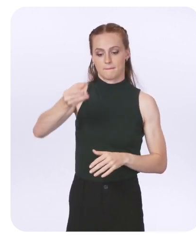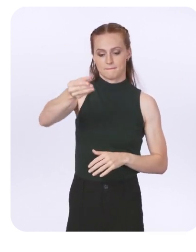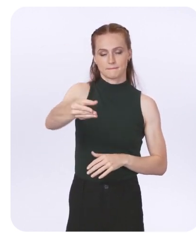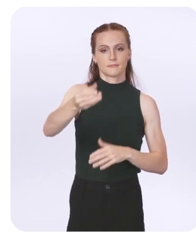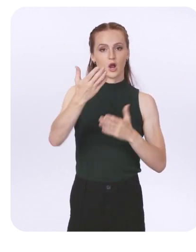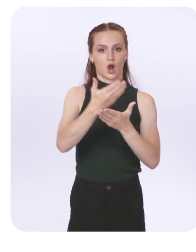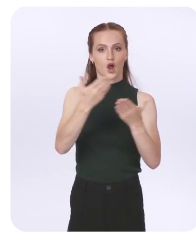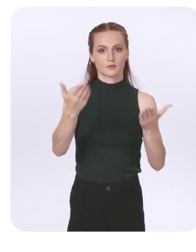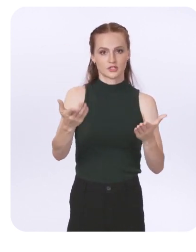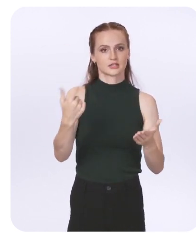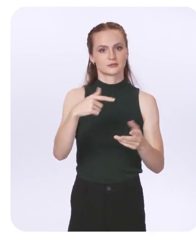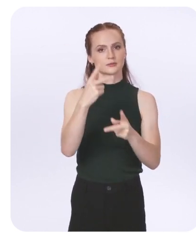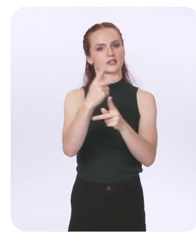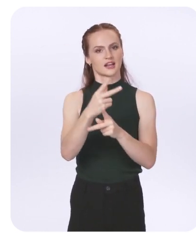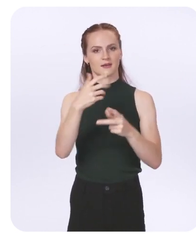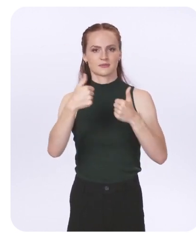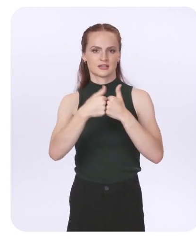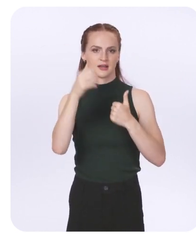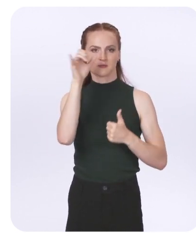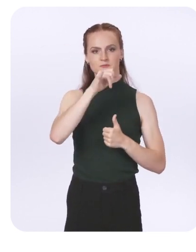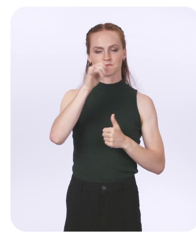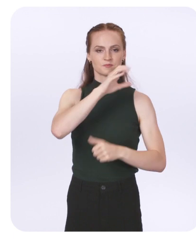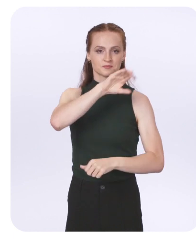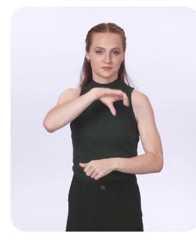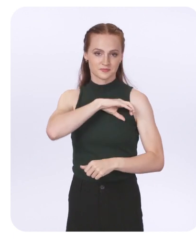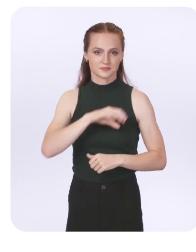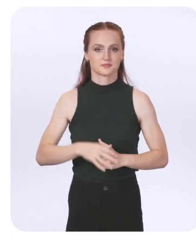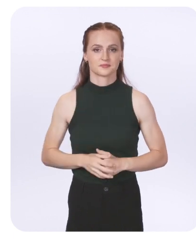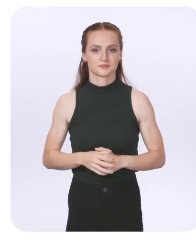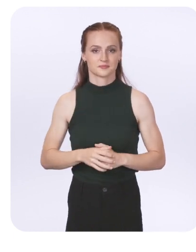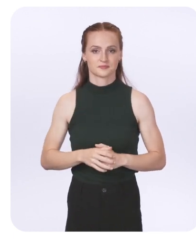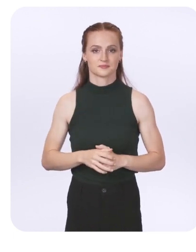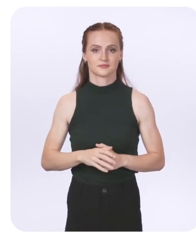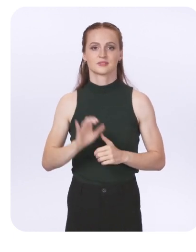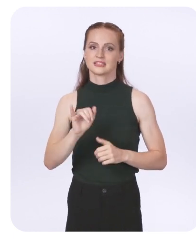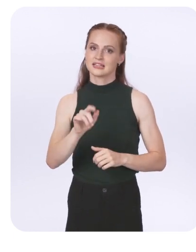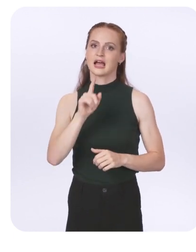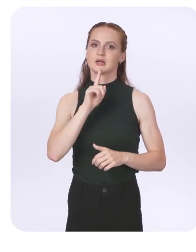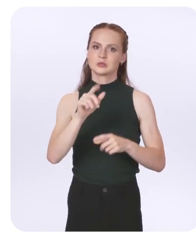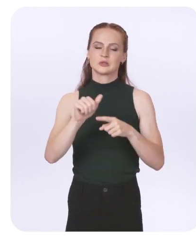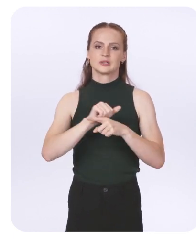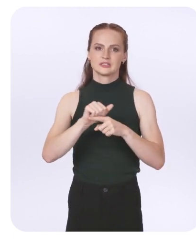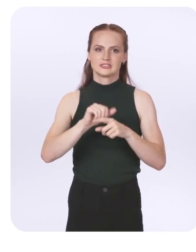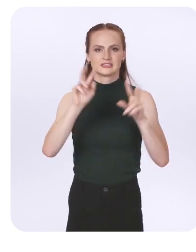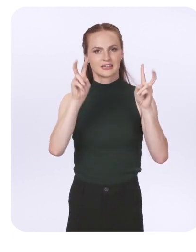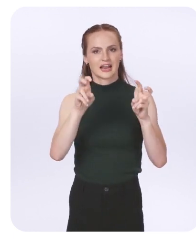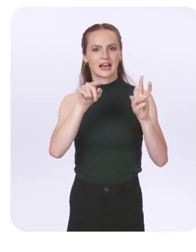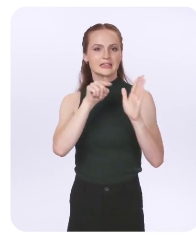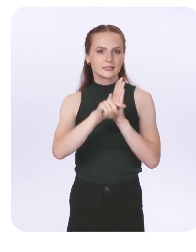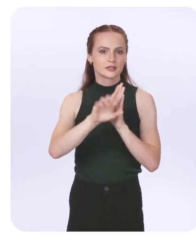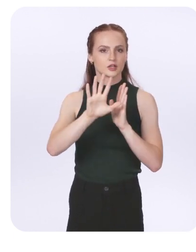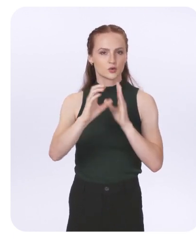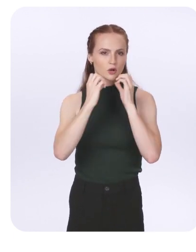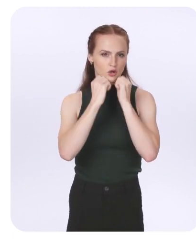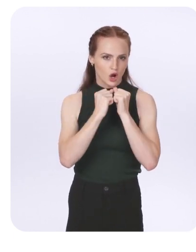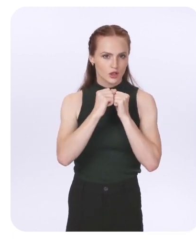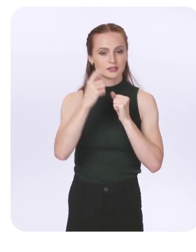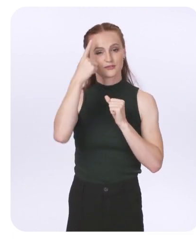As a final remark, I’d like to leave you with a recommendation to consider seasonal themes and updates to any game where appropriate,